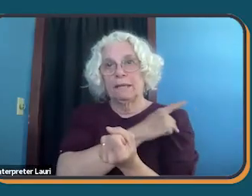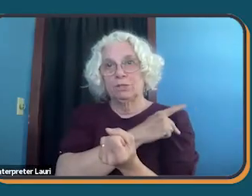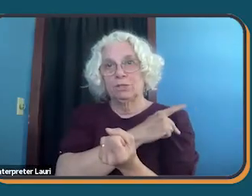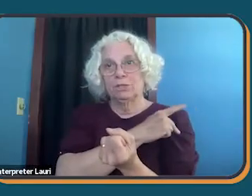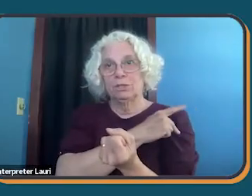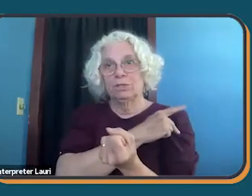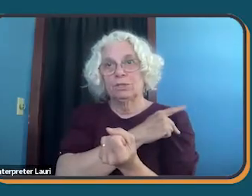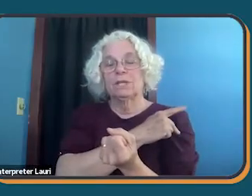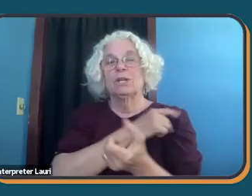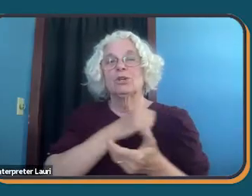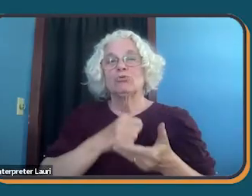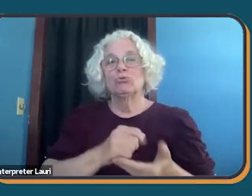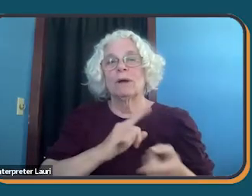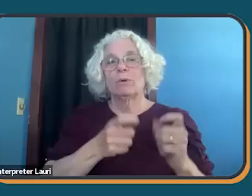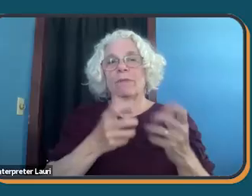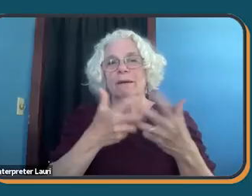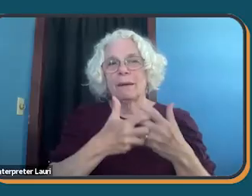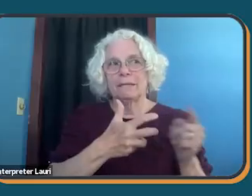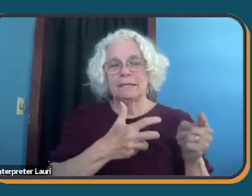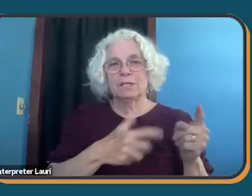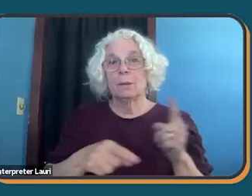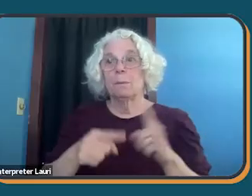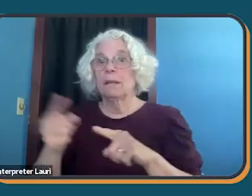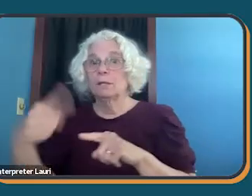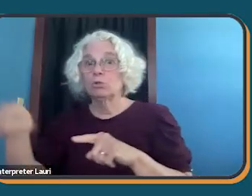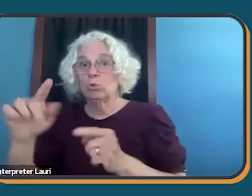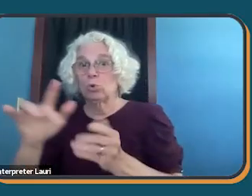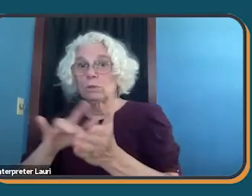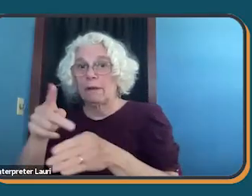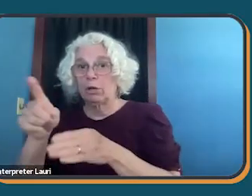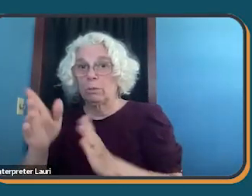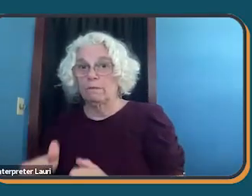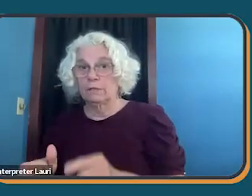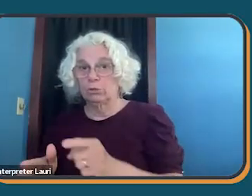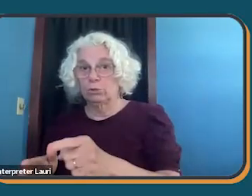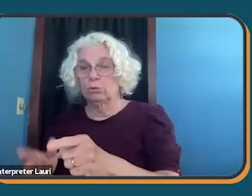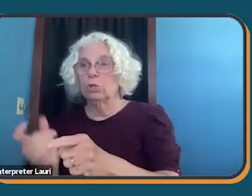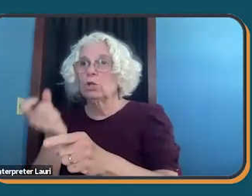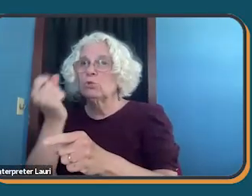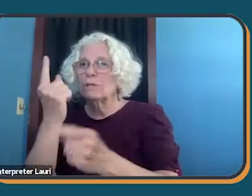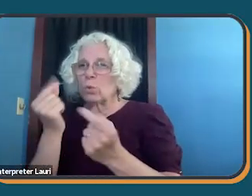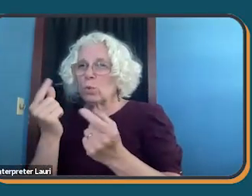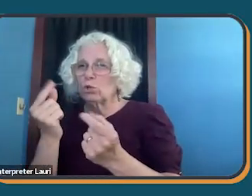and help practitioners understand their role in providing them.